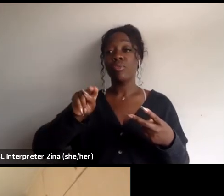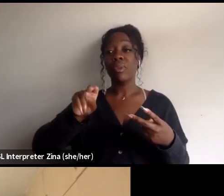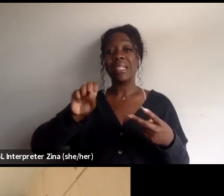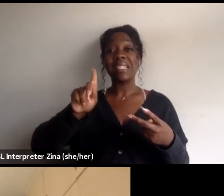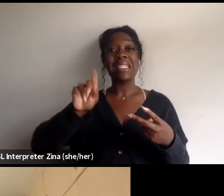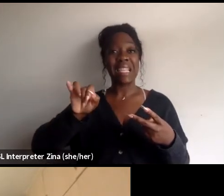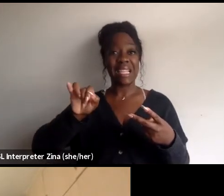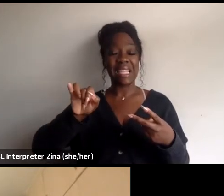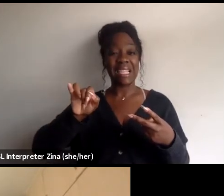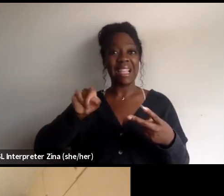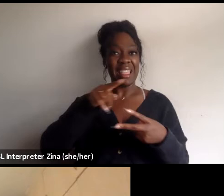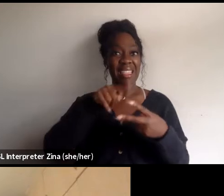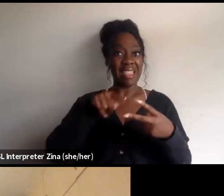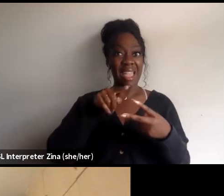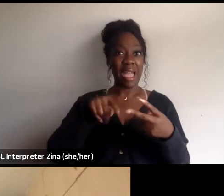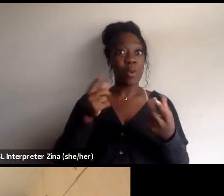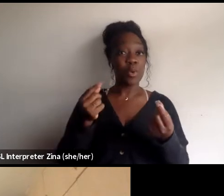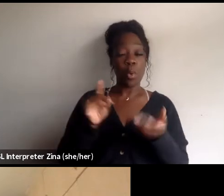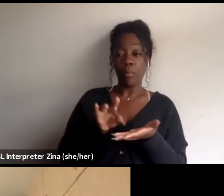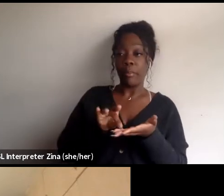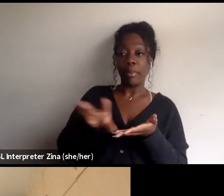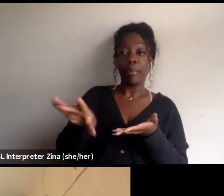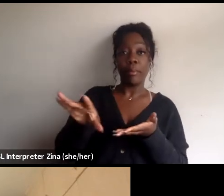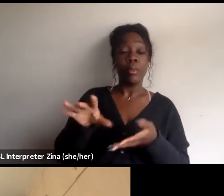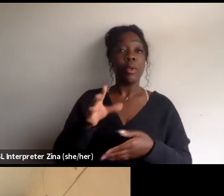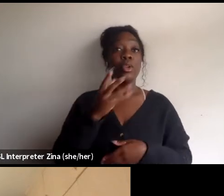that came to New York and actually did a lot